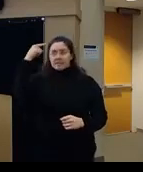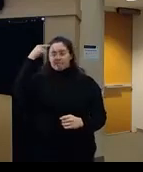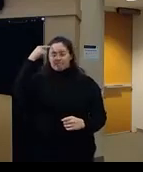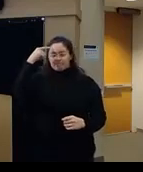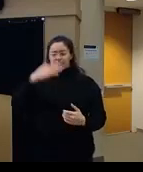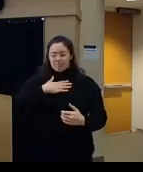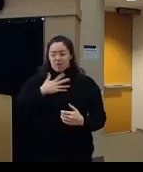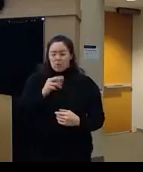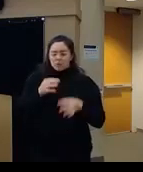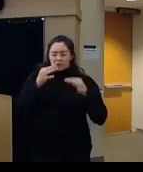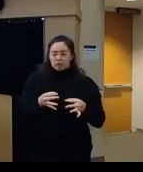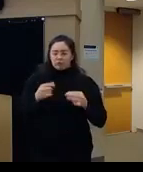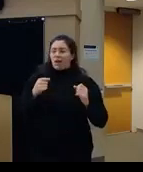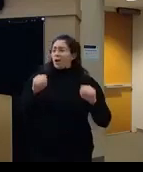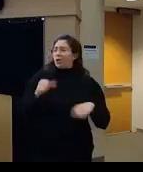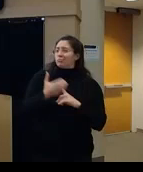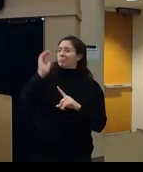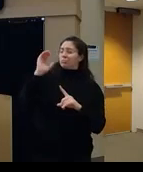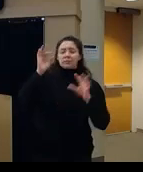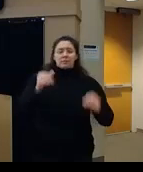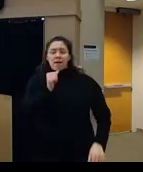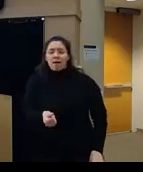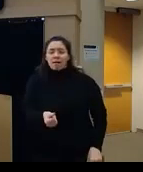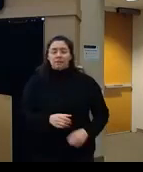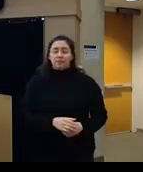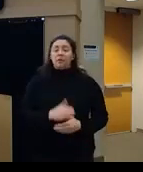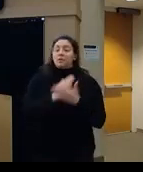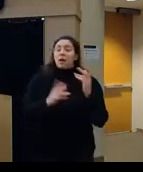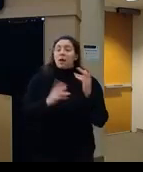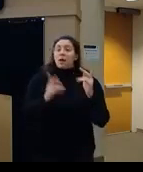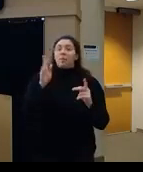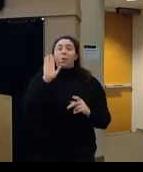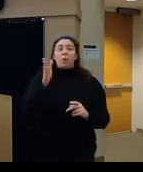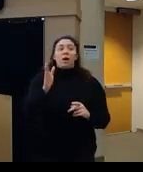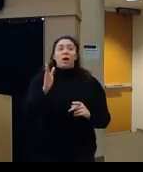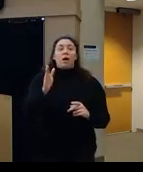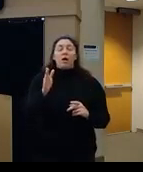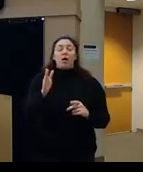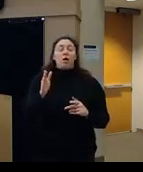I make I could choose not to but some of us will lose sight of those decisions and it becomes a